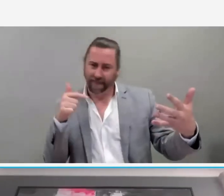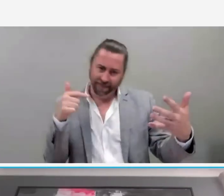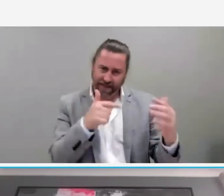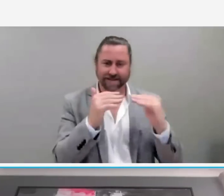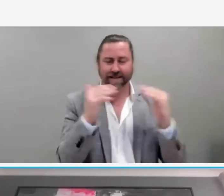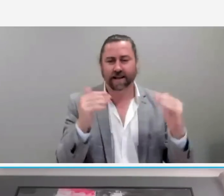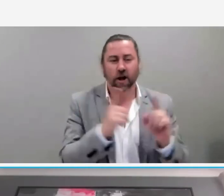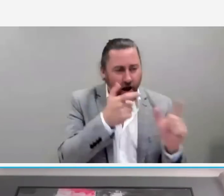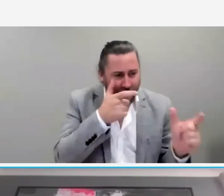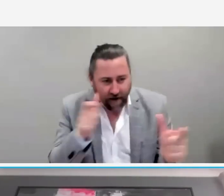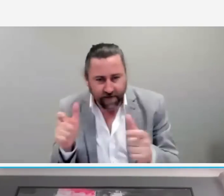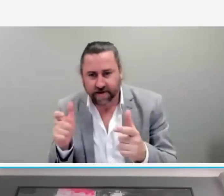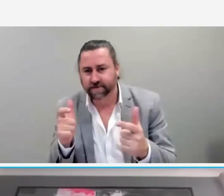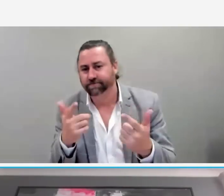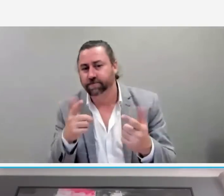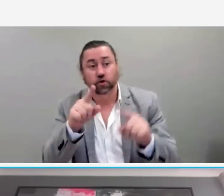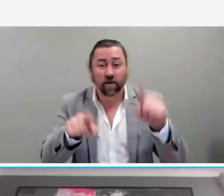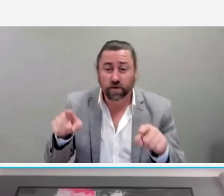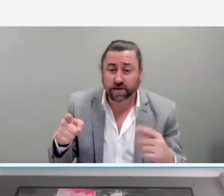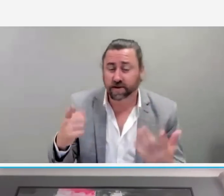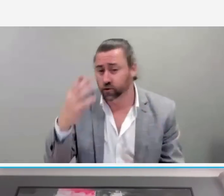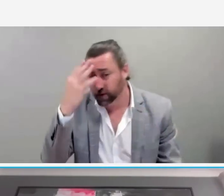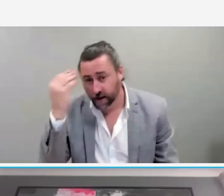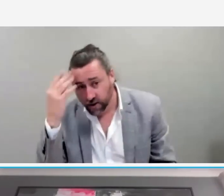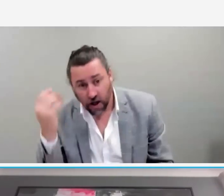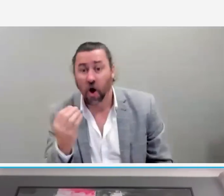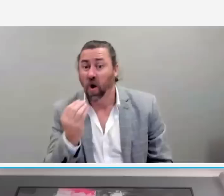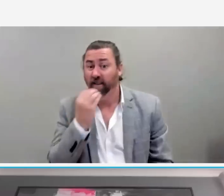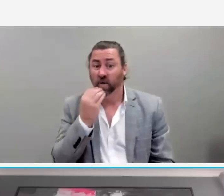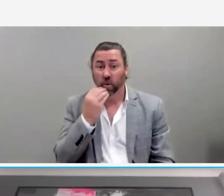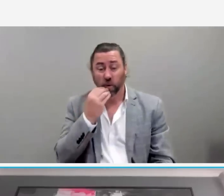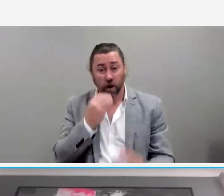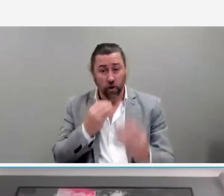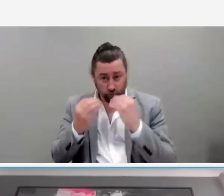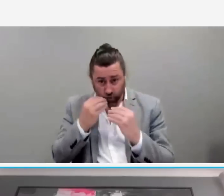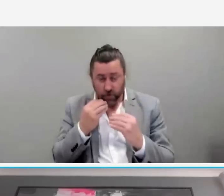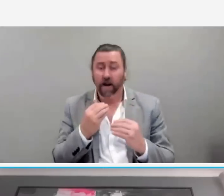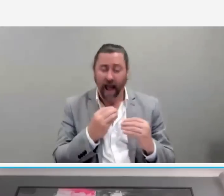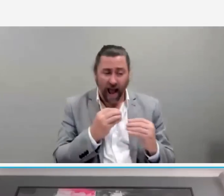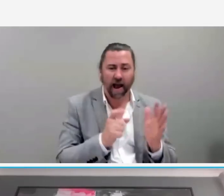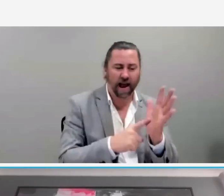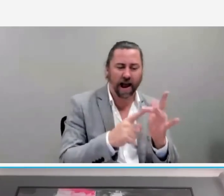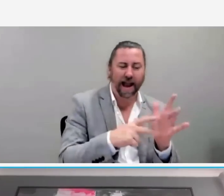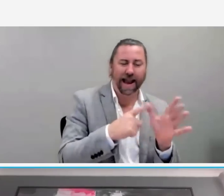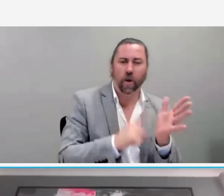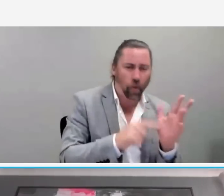diversity, dementia, food and nutrition and clinical care. And to improve aged care quality the Royal Commission